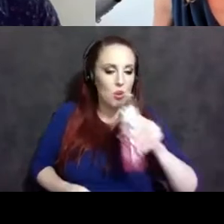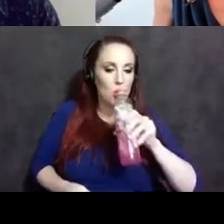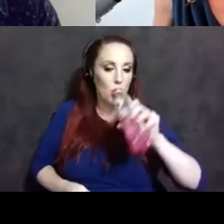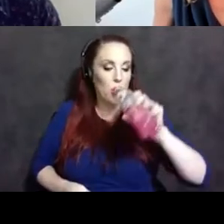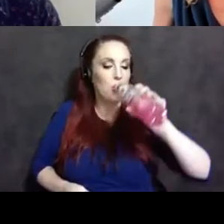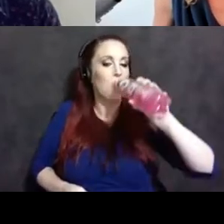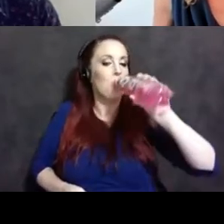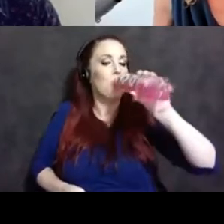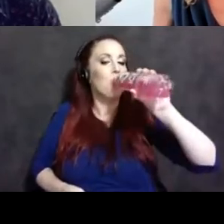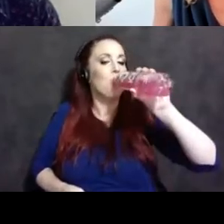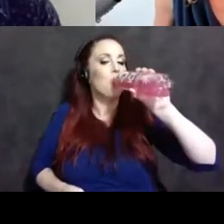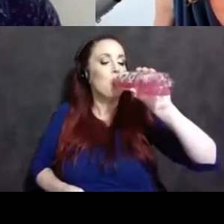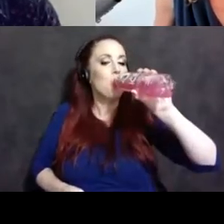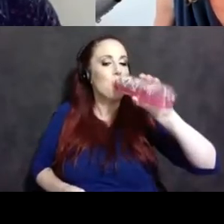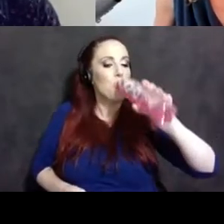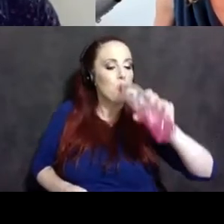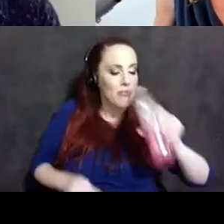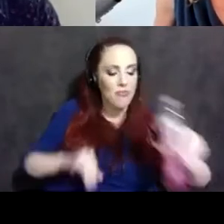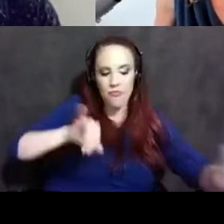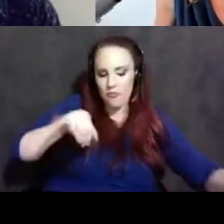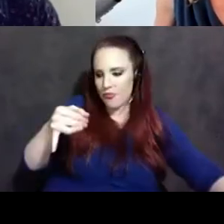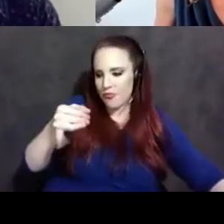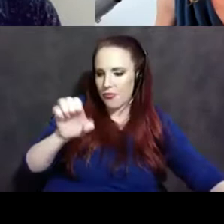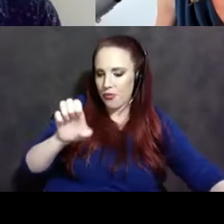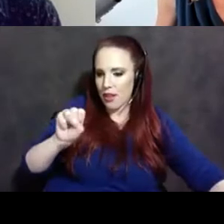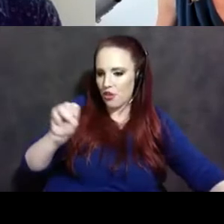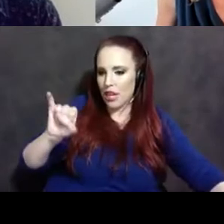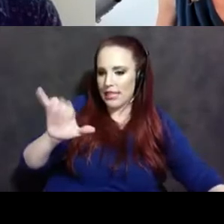And it's similar to a question I have, which is, just how in the workplace.